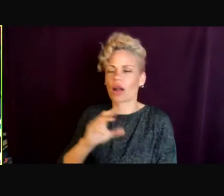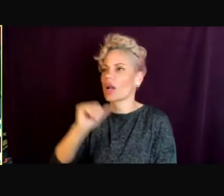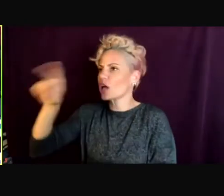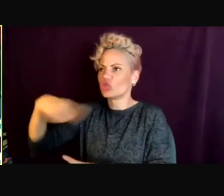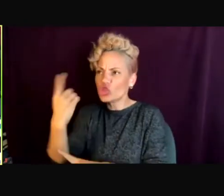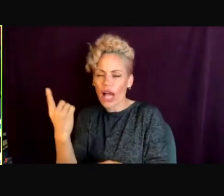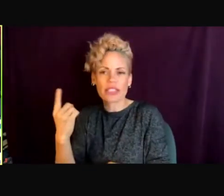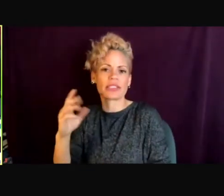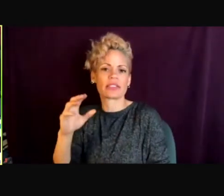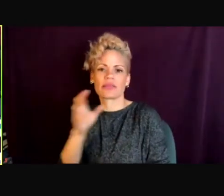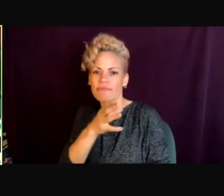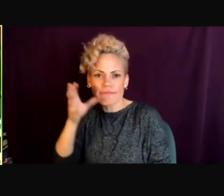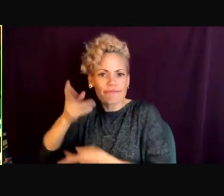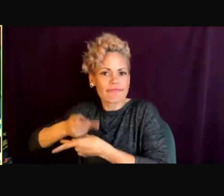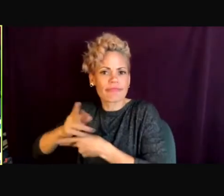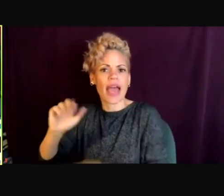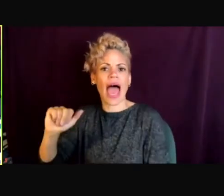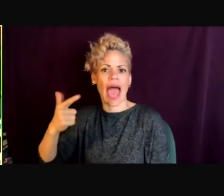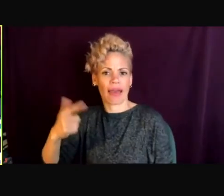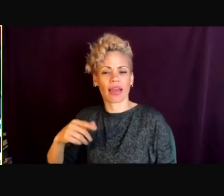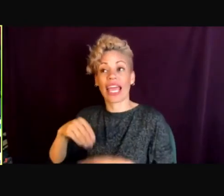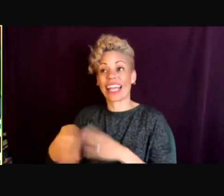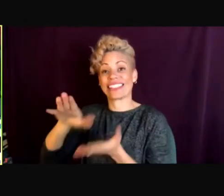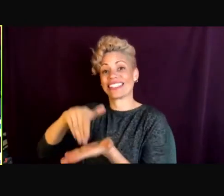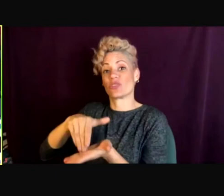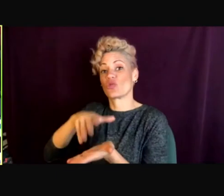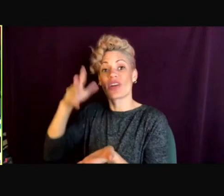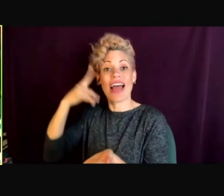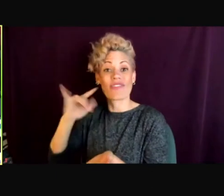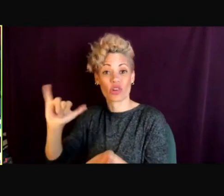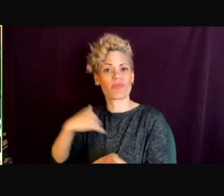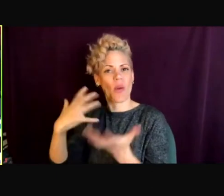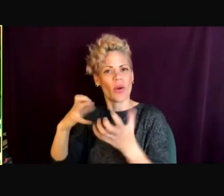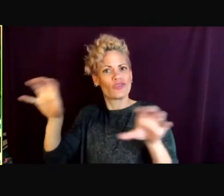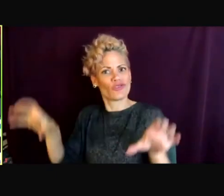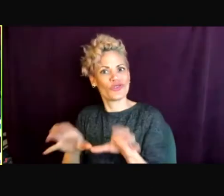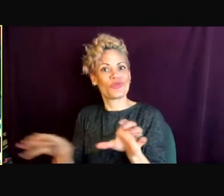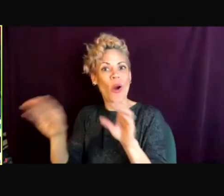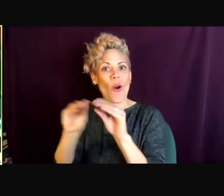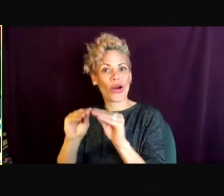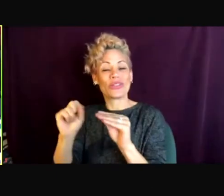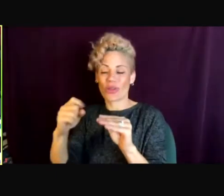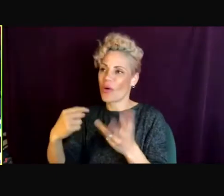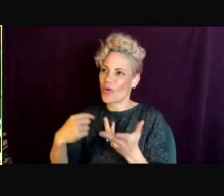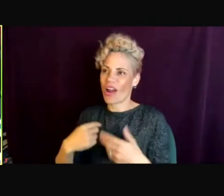And so I got involved in offering amendments in regards to disability issues.